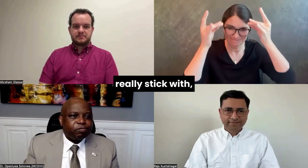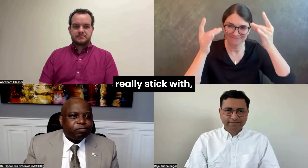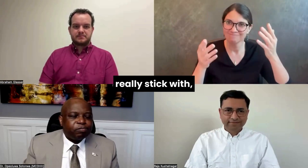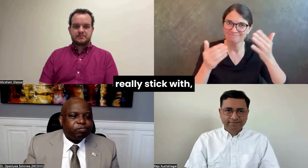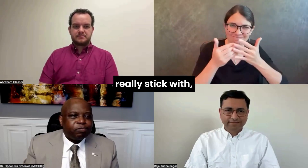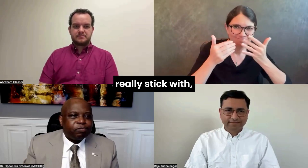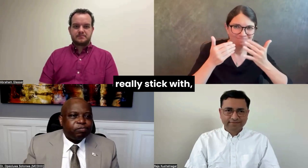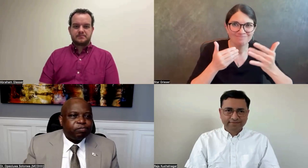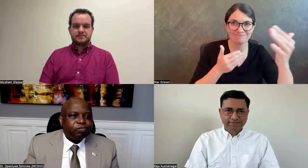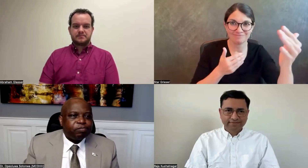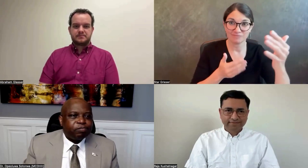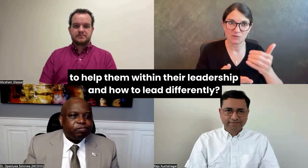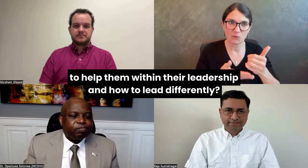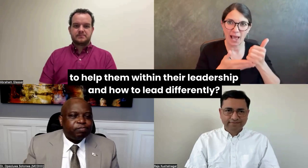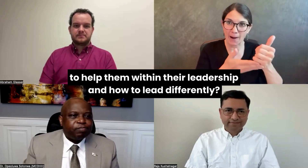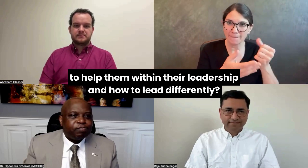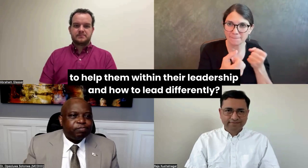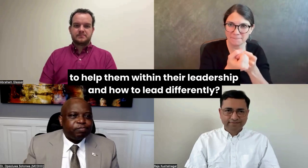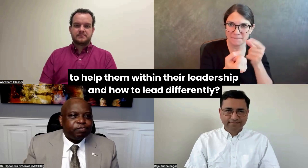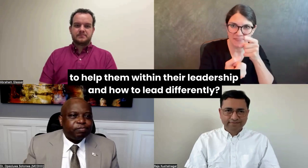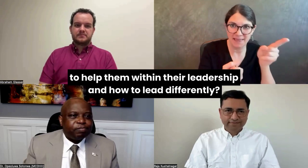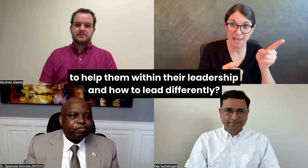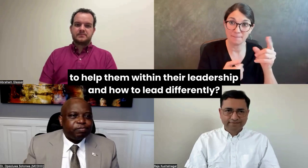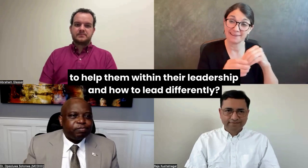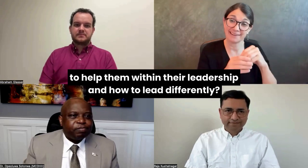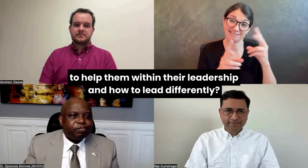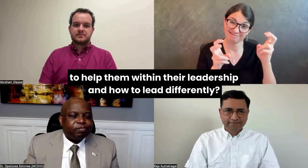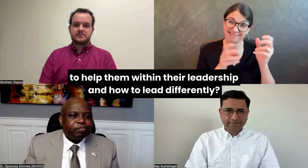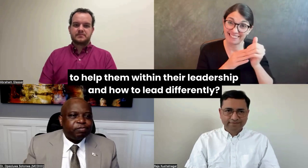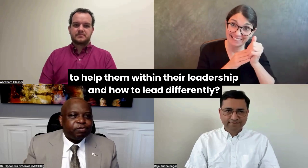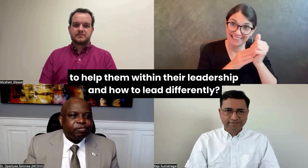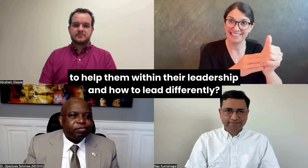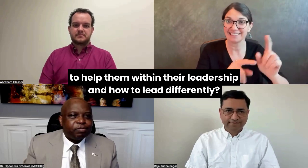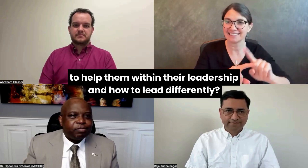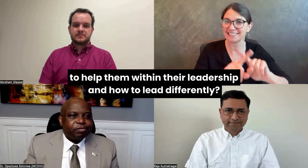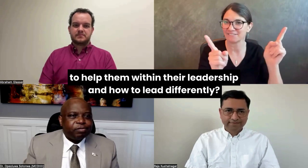to help them within their leadership and how to lead differently?